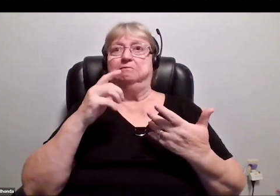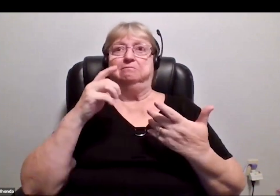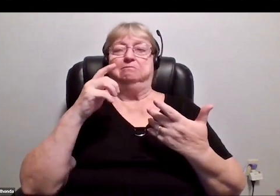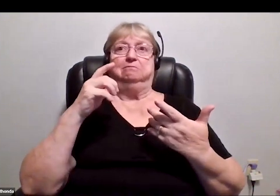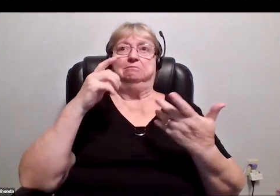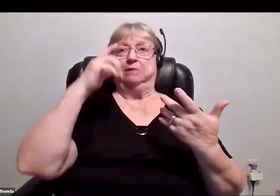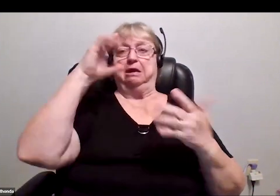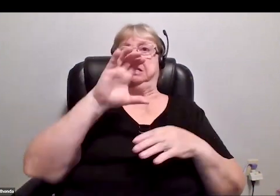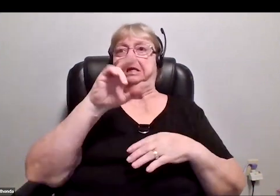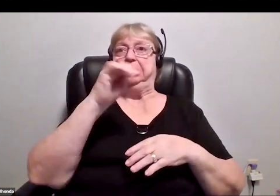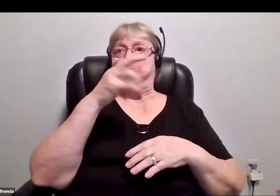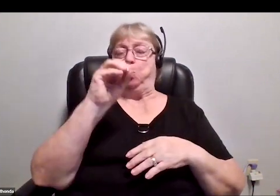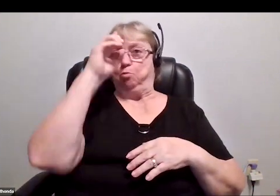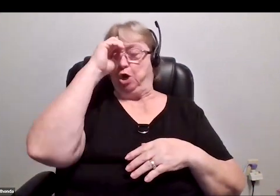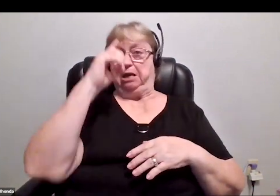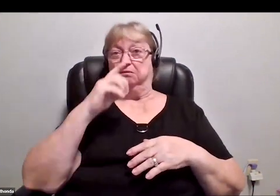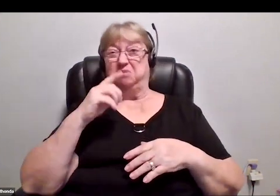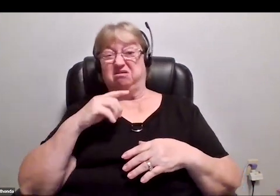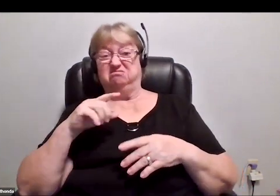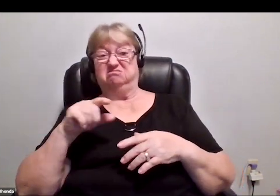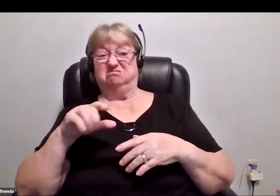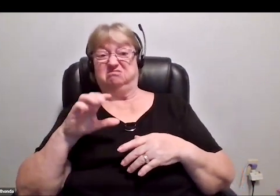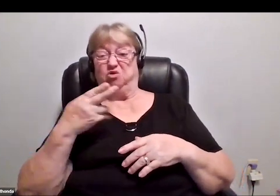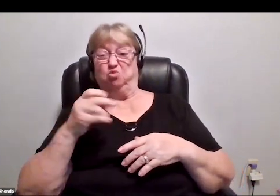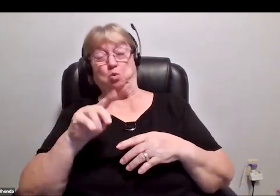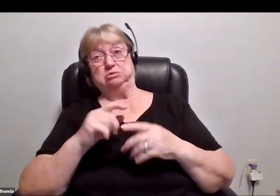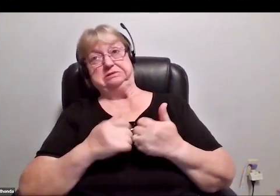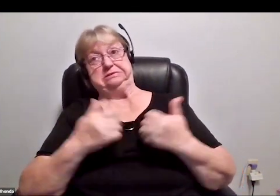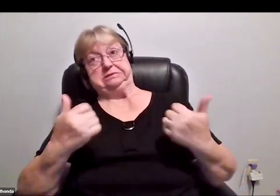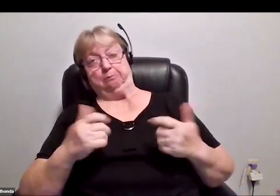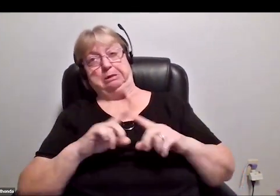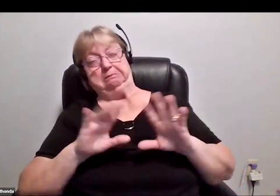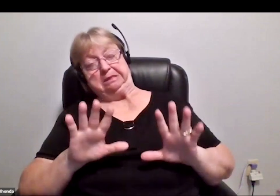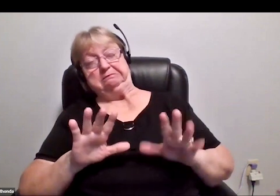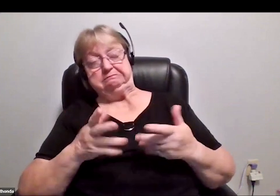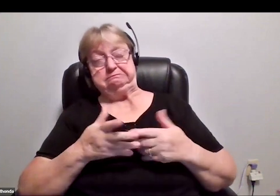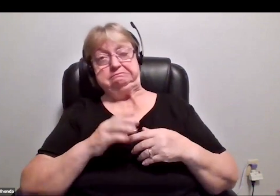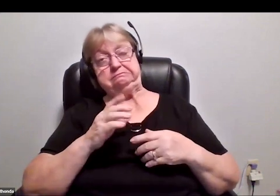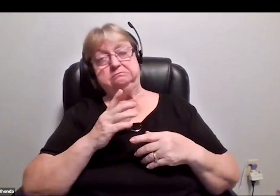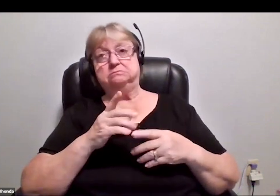We can have disabilities that aren't necessarily clustered or related as well. I think it's really important to think about